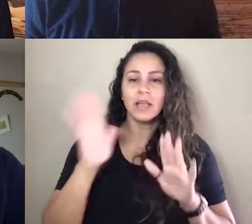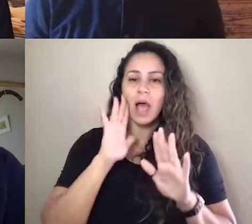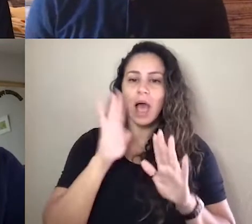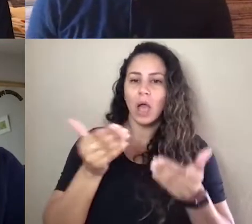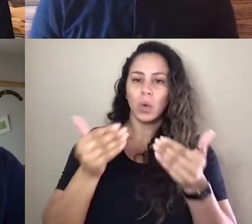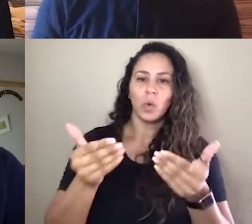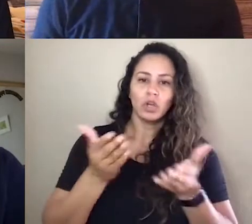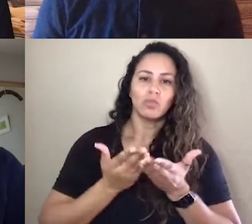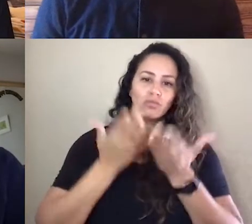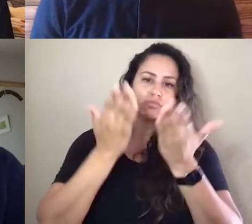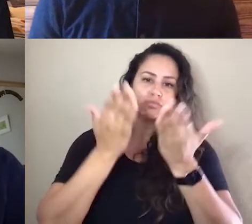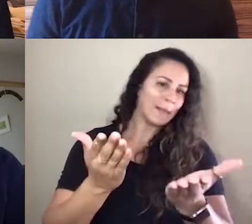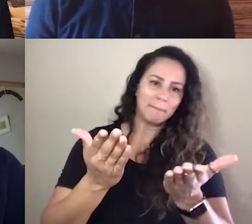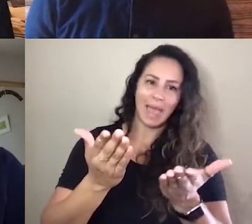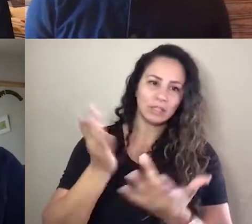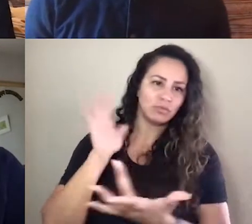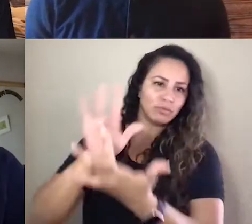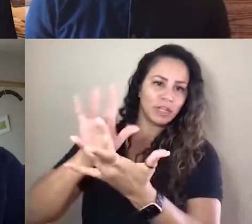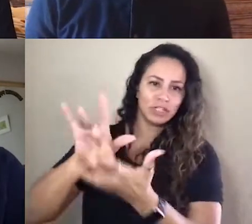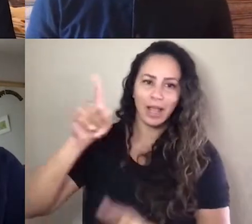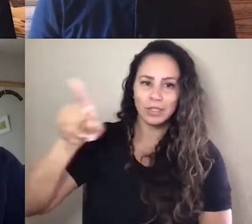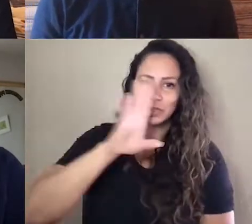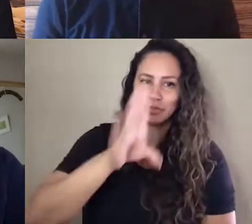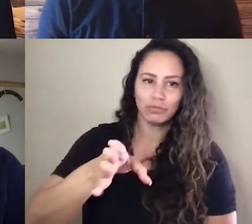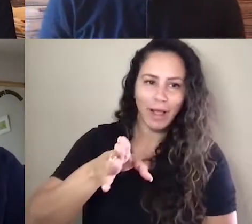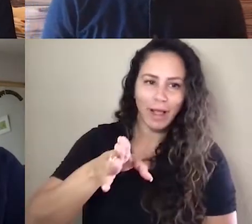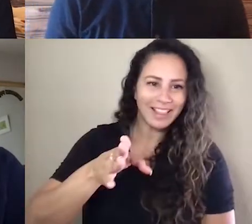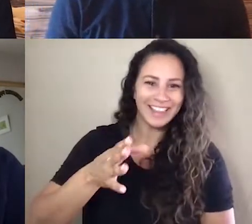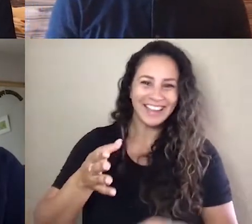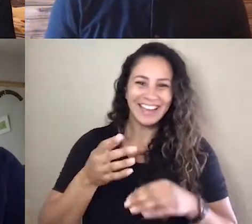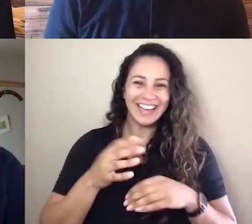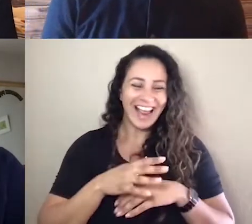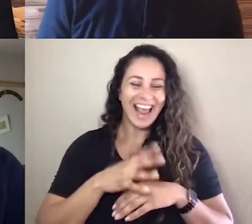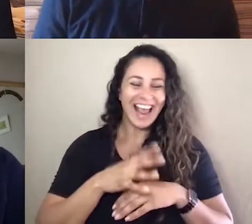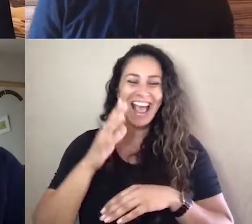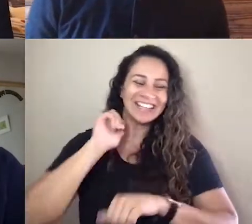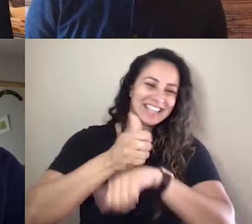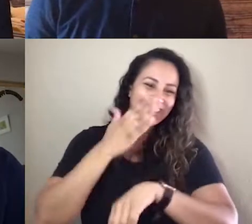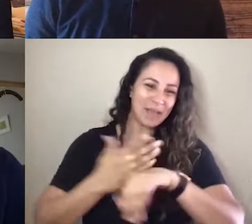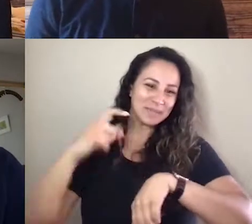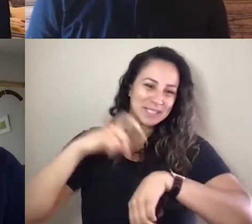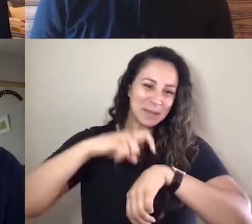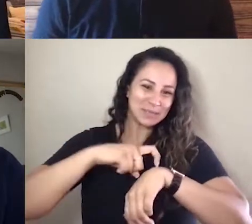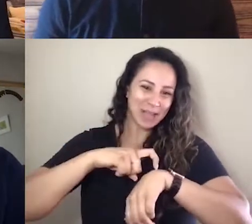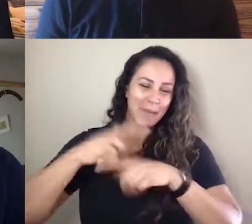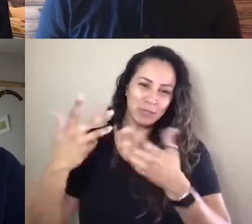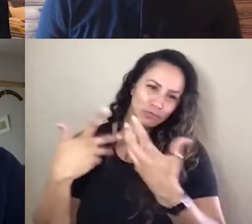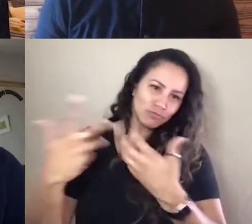TO HER DIRECTLY AND SPENDING SOME TIME IN ORDER TO DISCUSS YOUR SPECIFIC USE CASE.